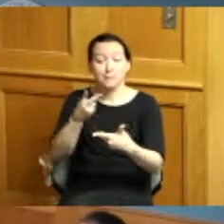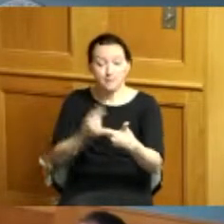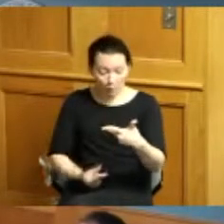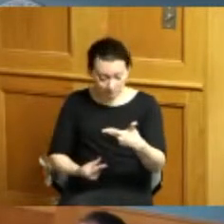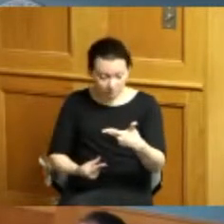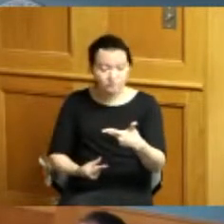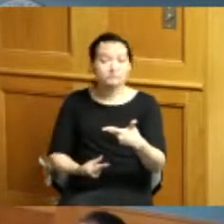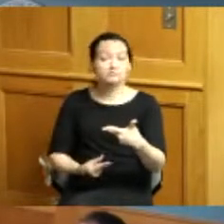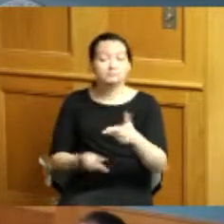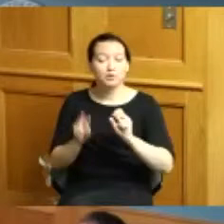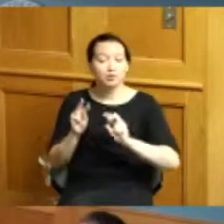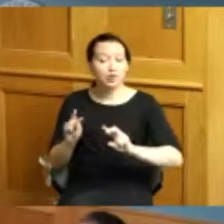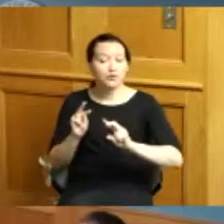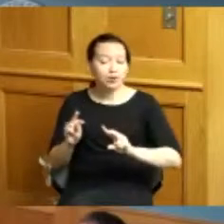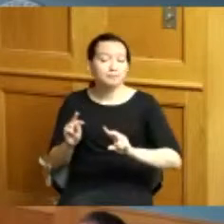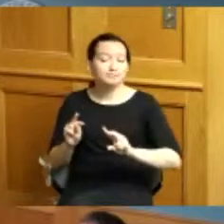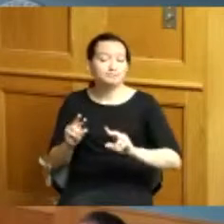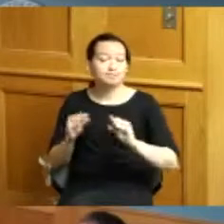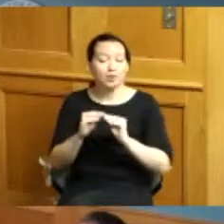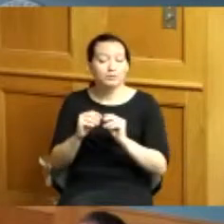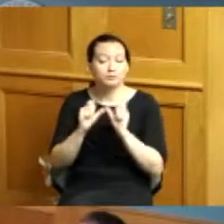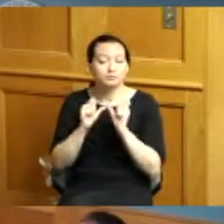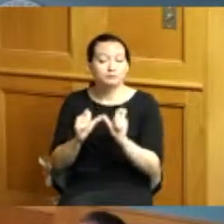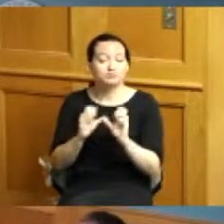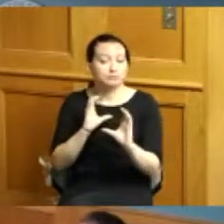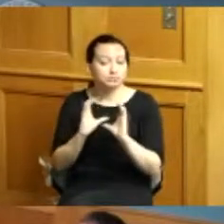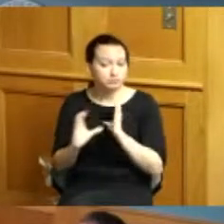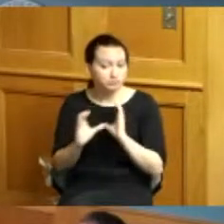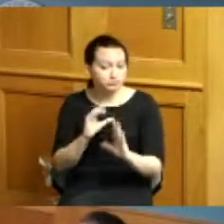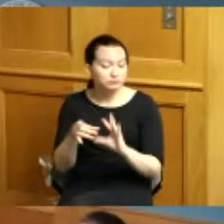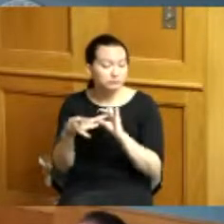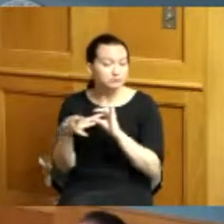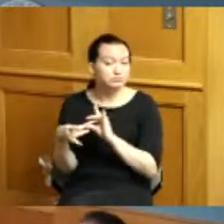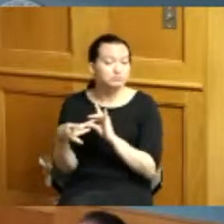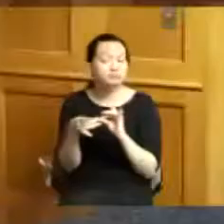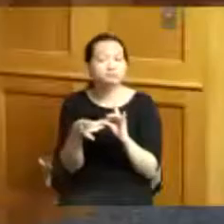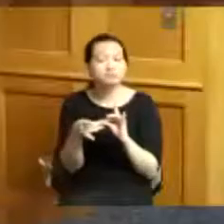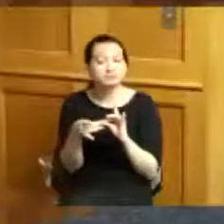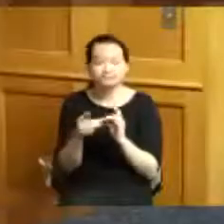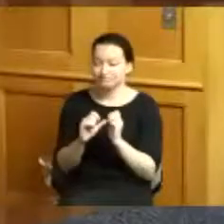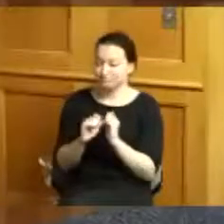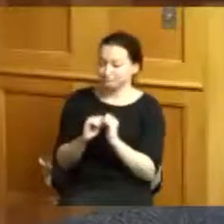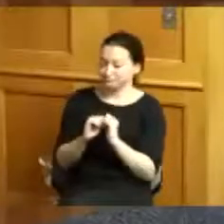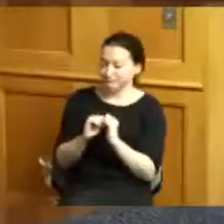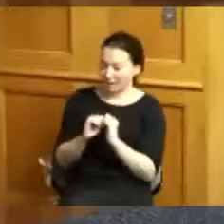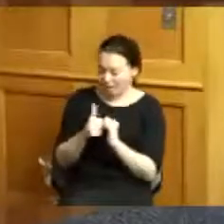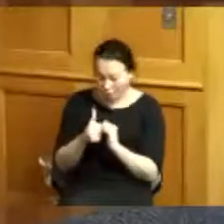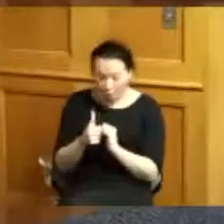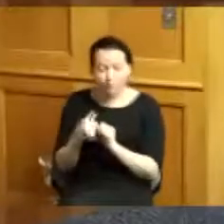and look forward to a much more lengthy conversation related to how we address the needs